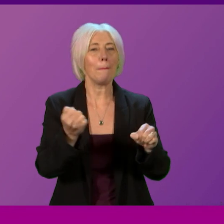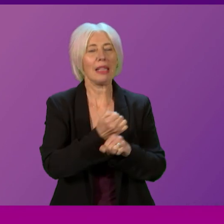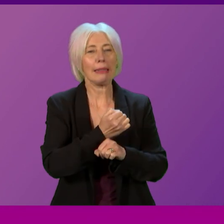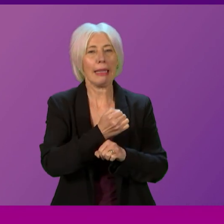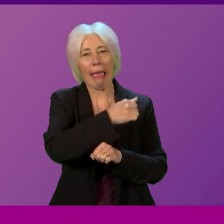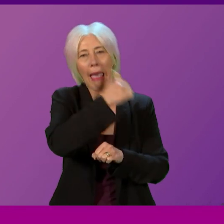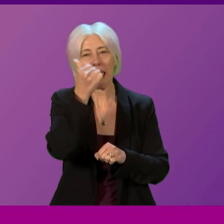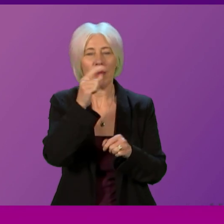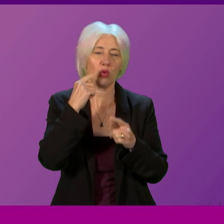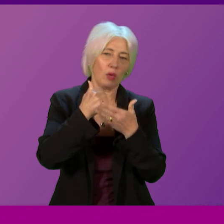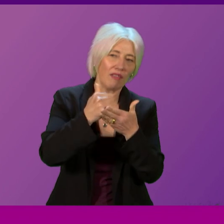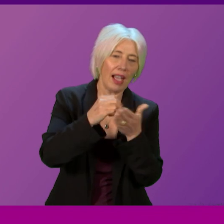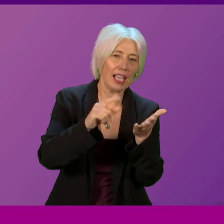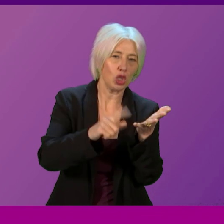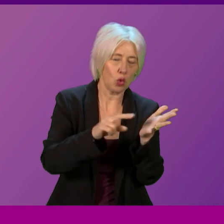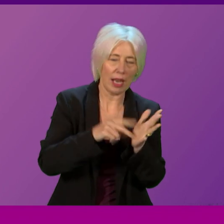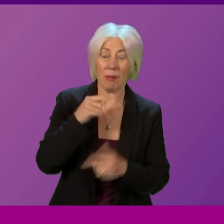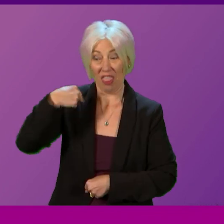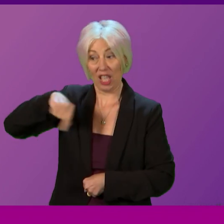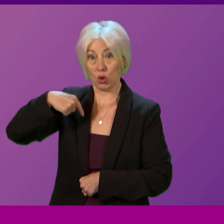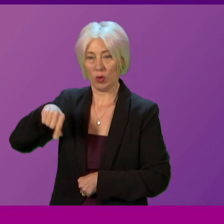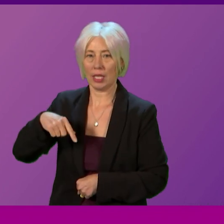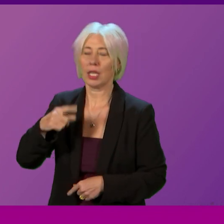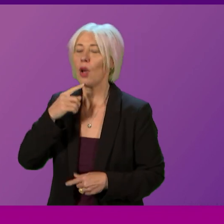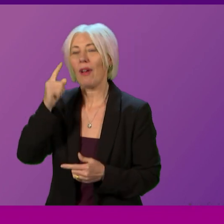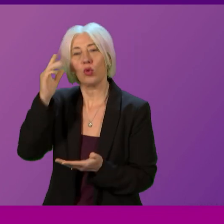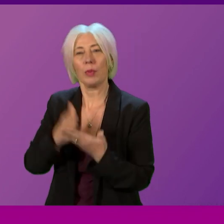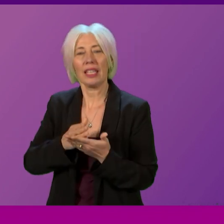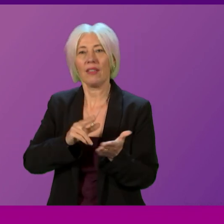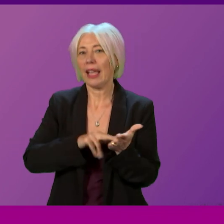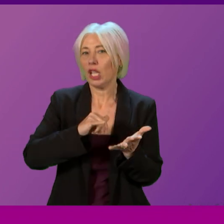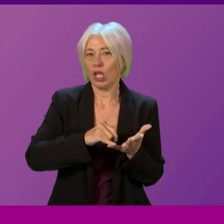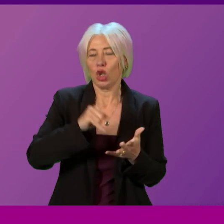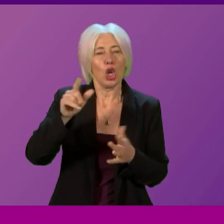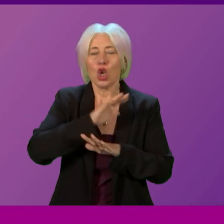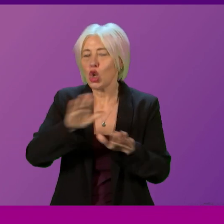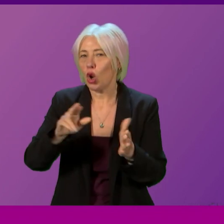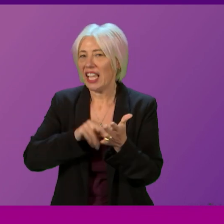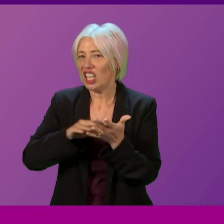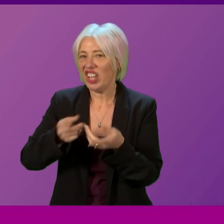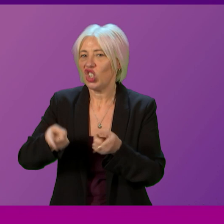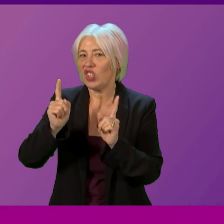This week, we have to believe Nicola Sturgeon, not NHS chiefs who run our service here in Scotland.